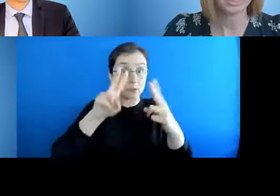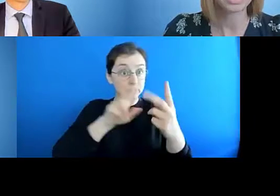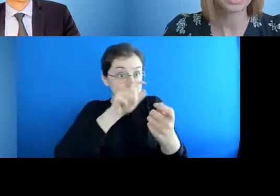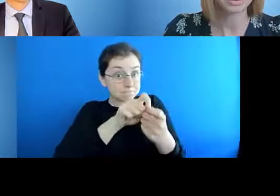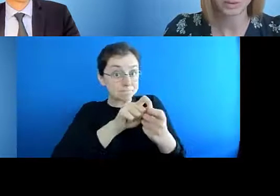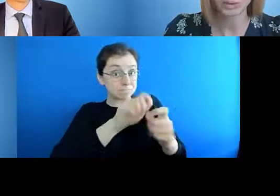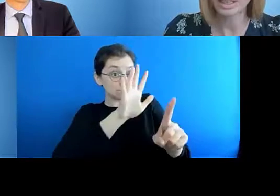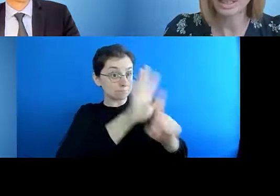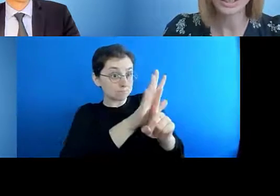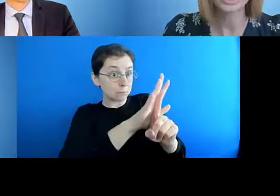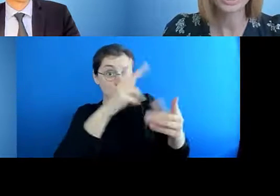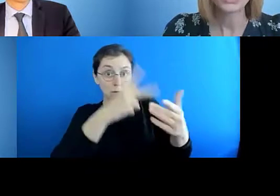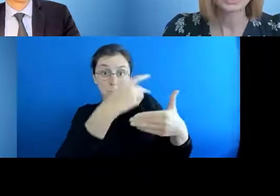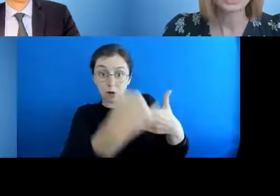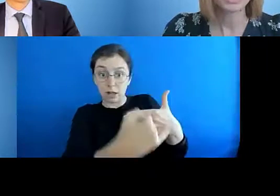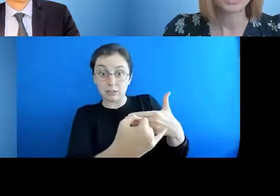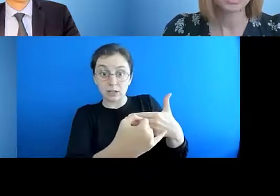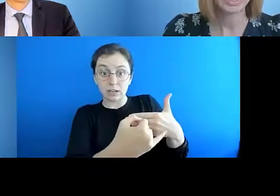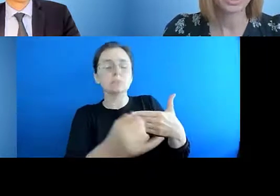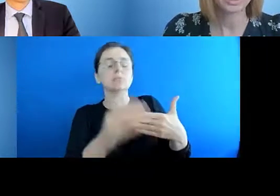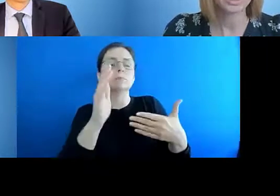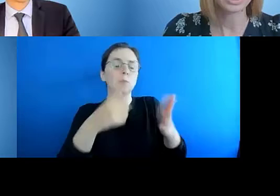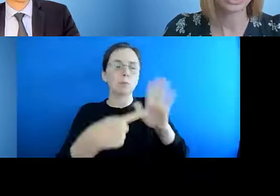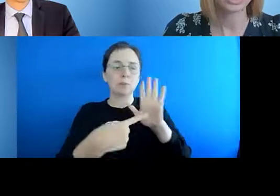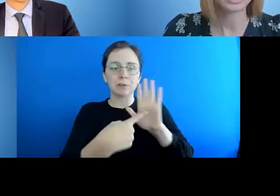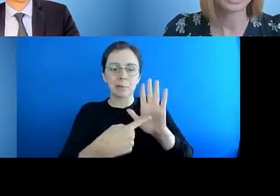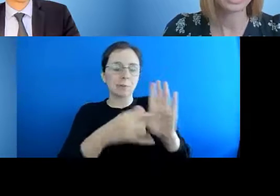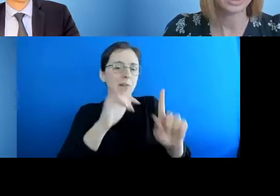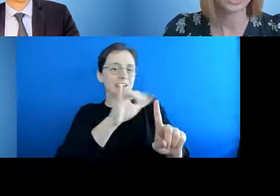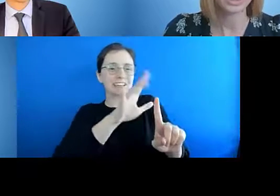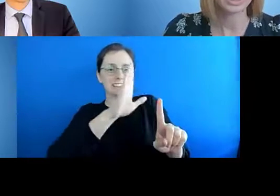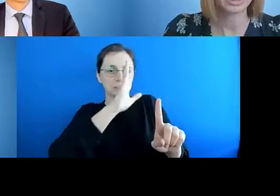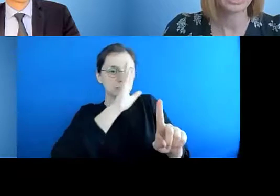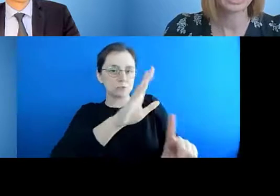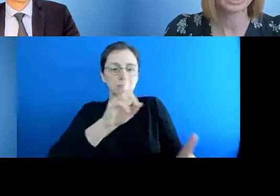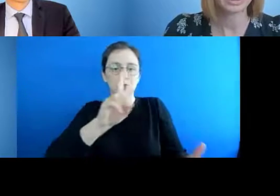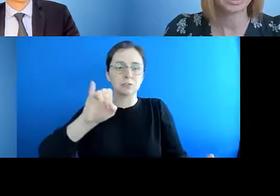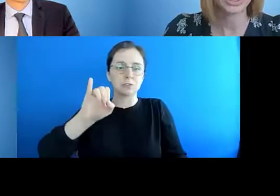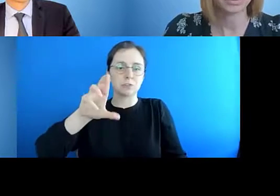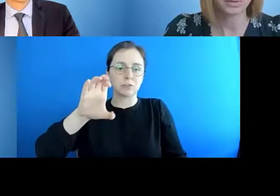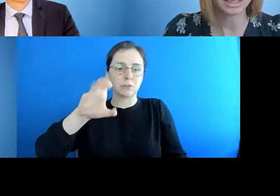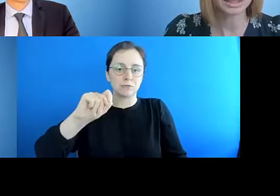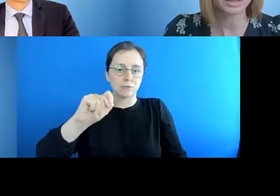that's most likely going to be the direct costs that you'll be including in your budget request,